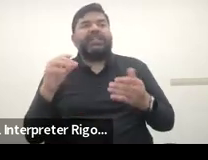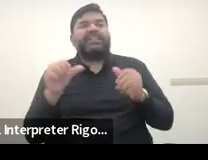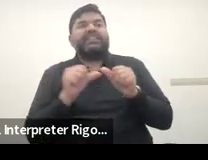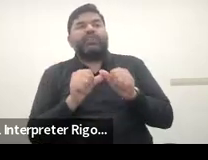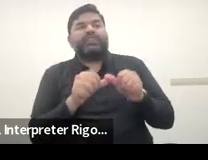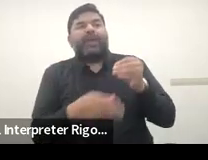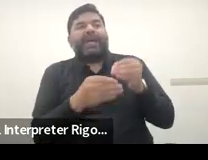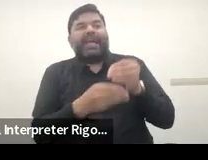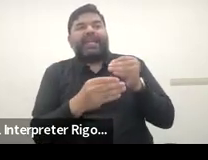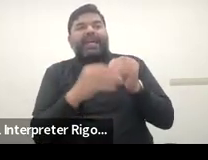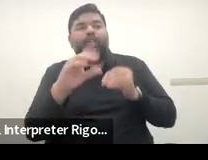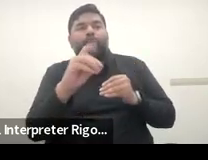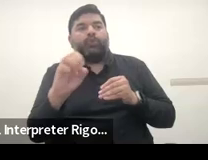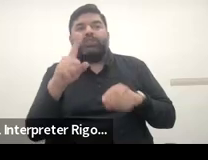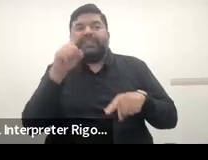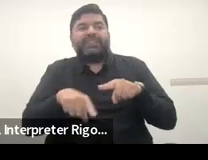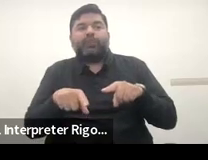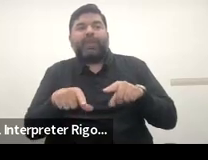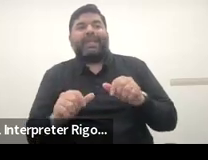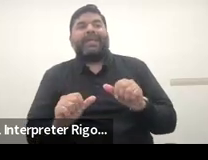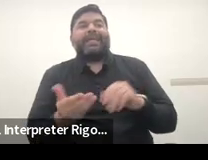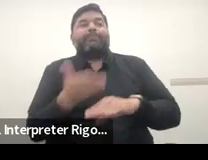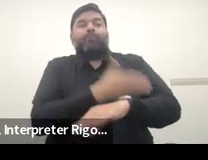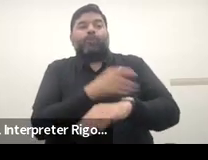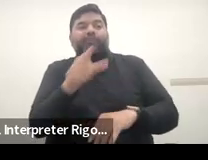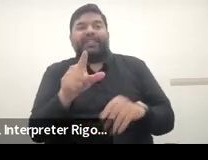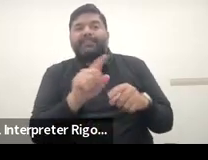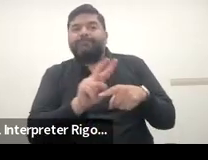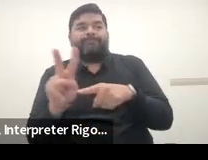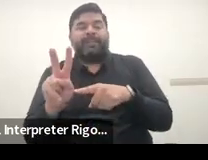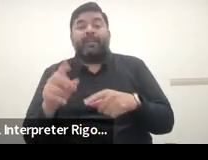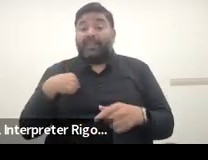accuracy" at that point we could say that we fully described or sufficiently described